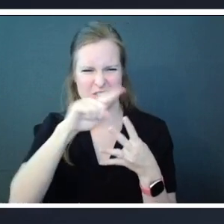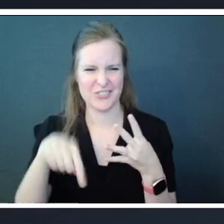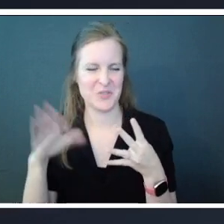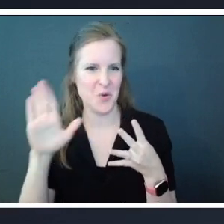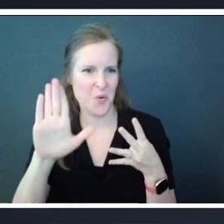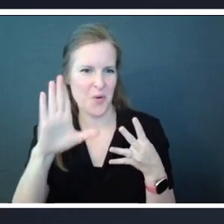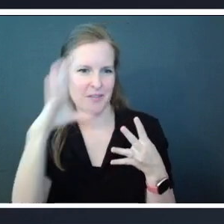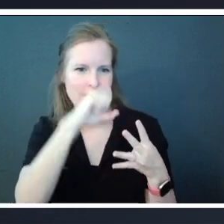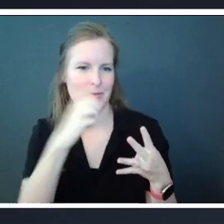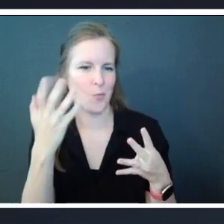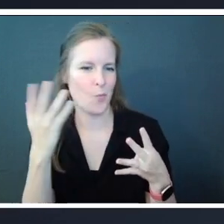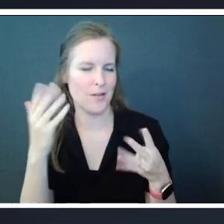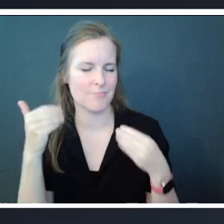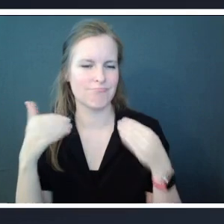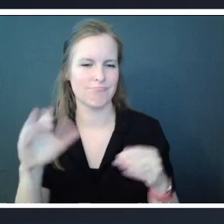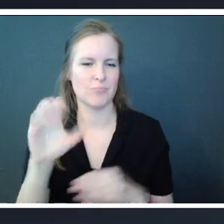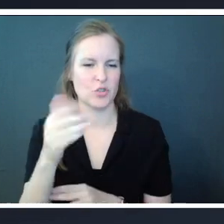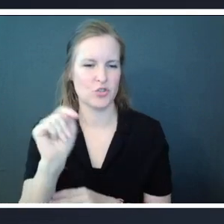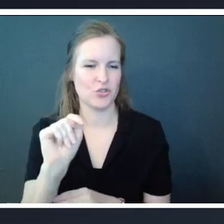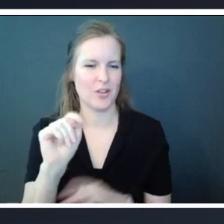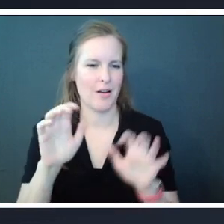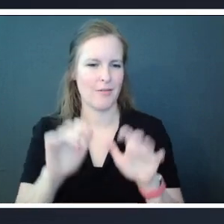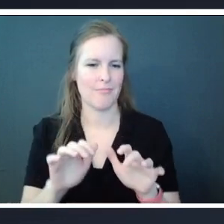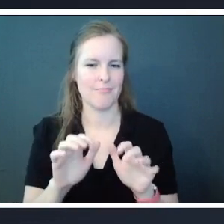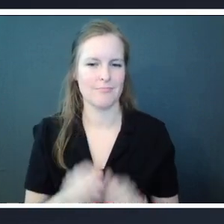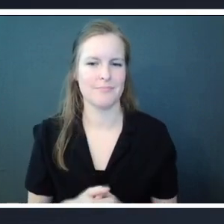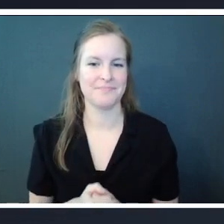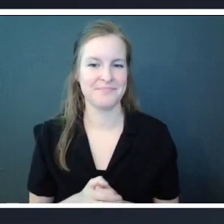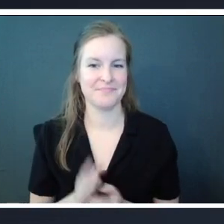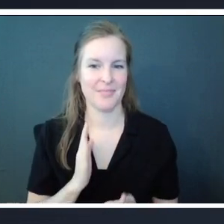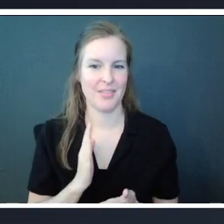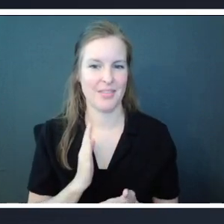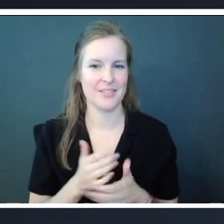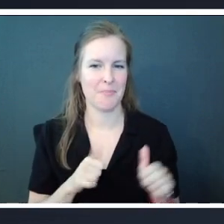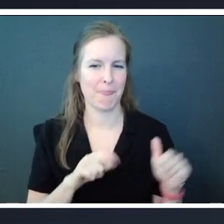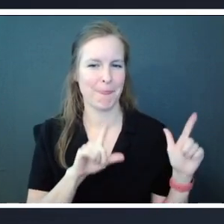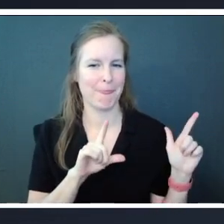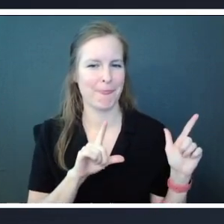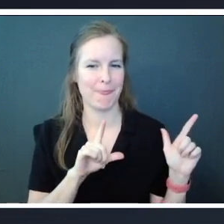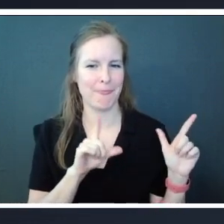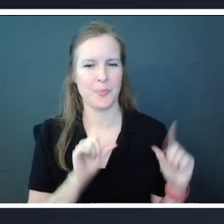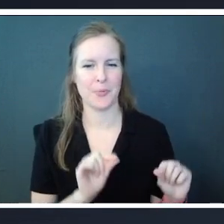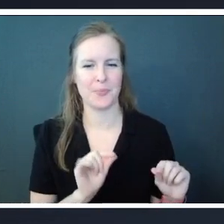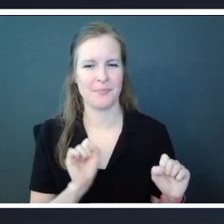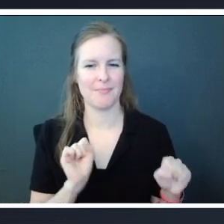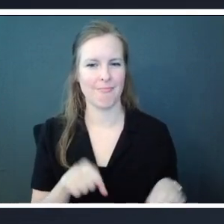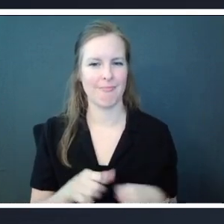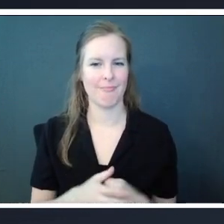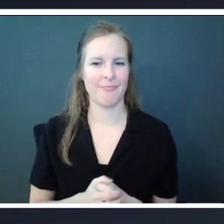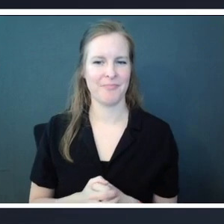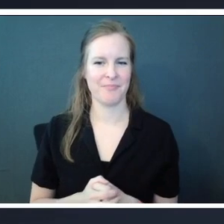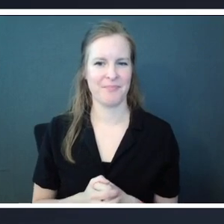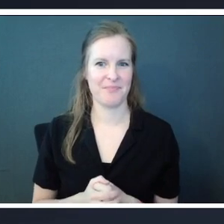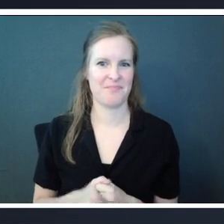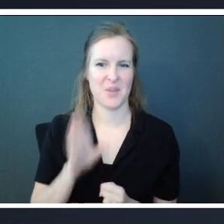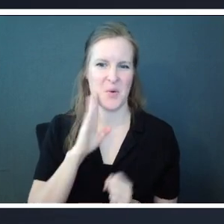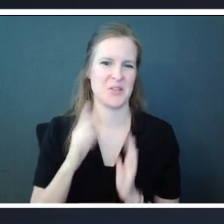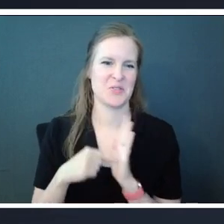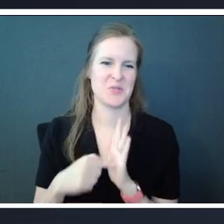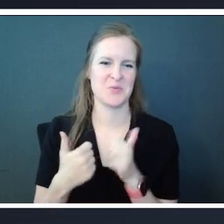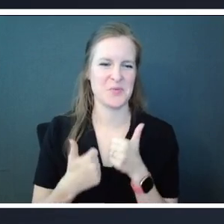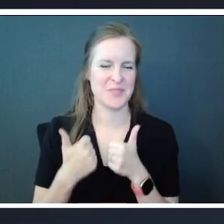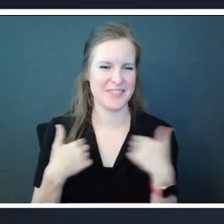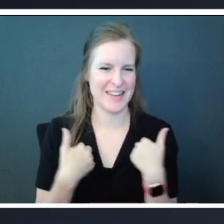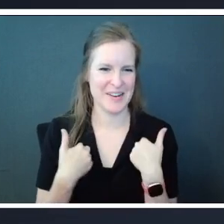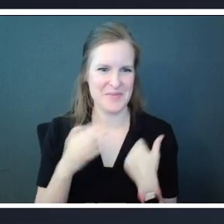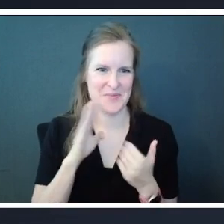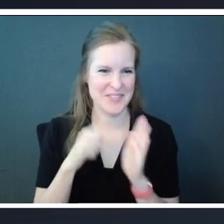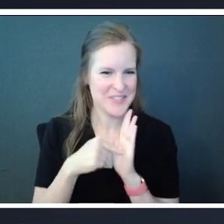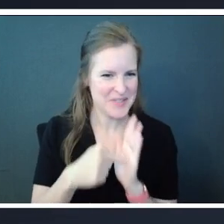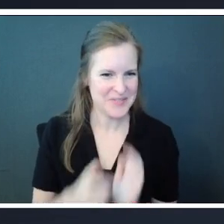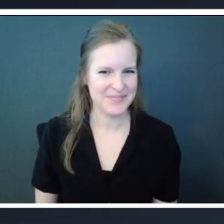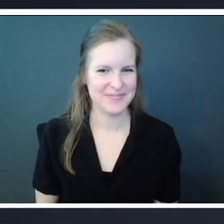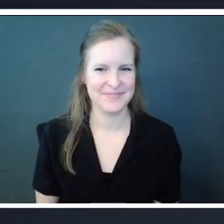view and you can stop sharing slides for this one. And we'll see the animal in just a second. Good.